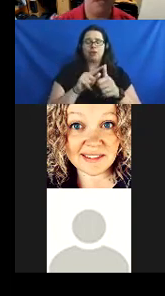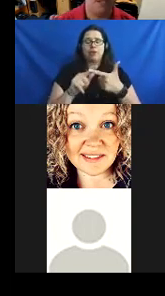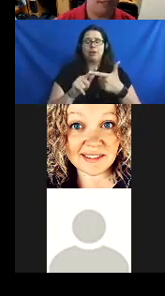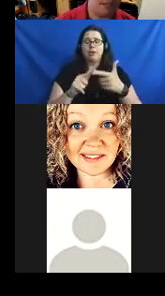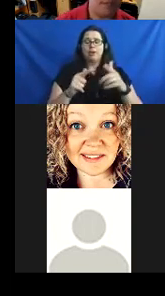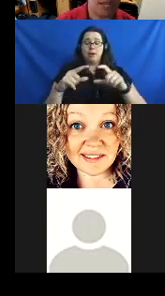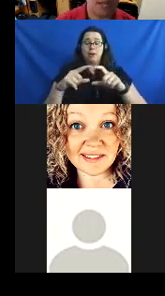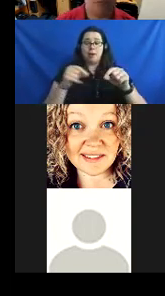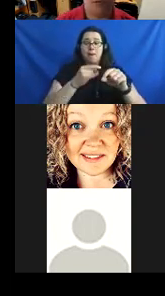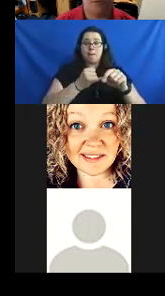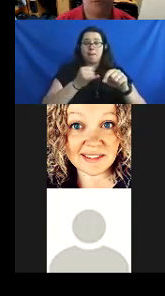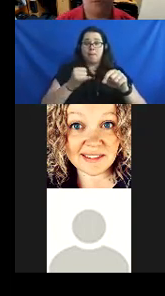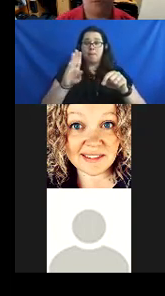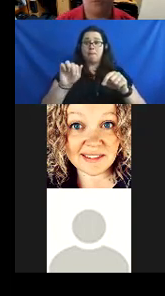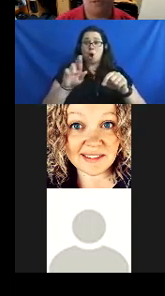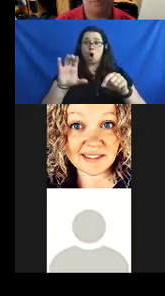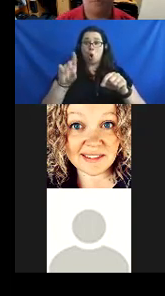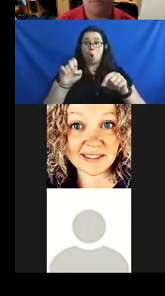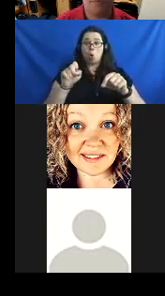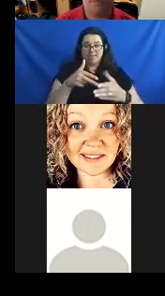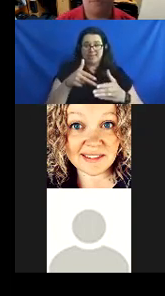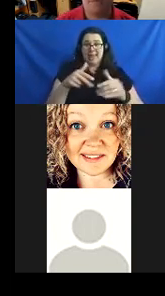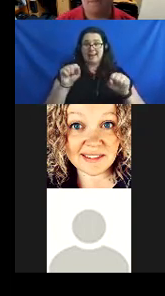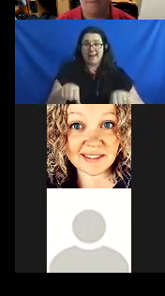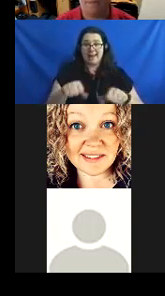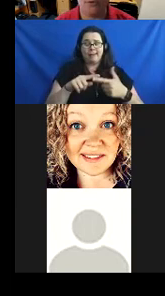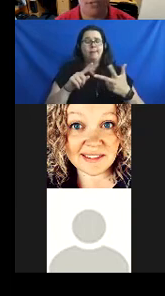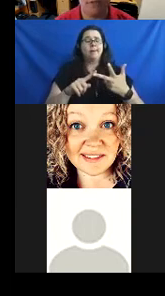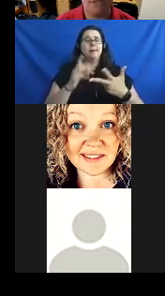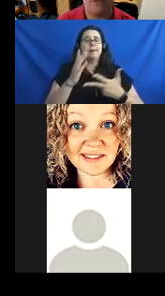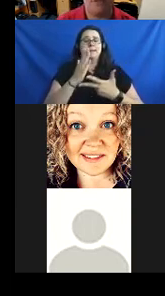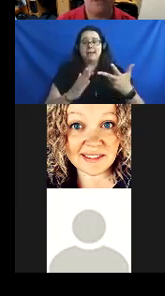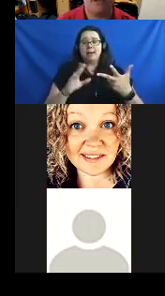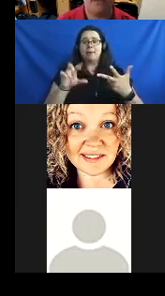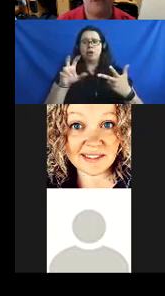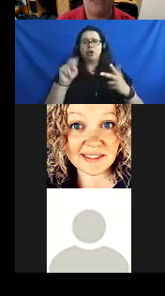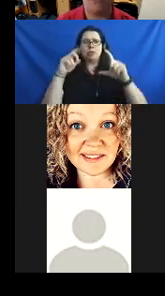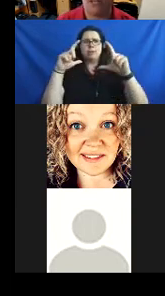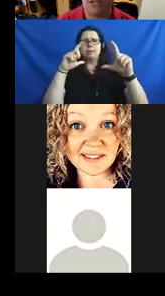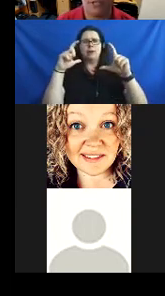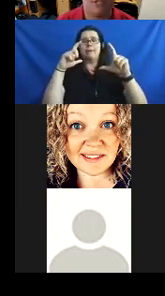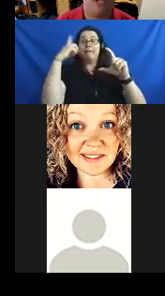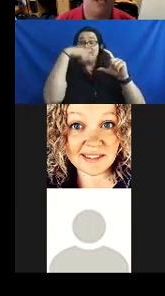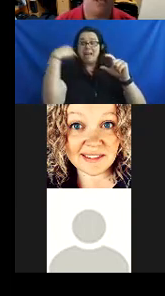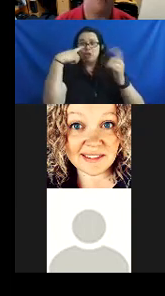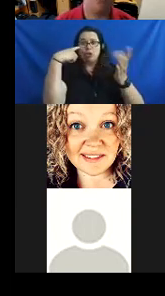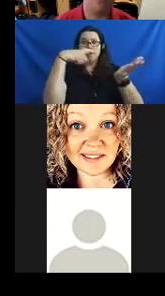SOME EVEN HAVE WHERE THEY WILL DO SOME VERSION OF FACIAL RECOGNITION.